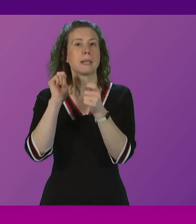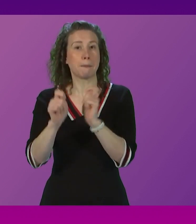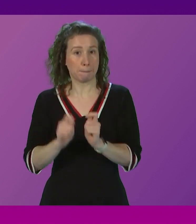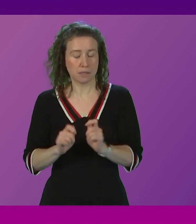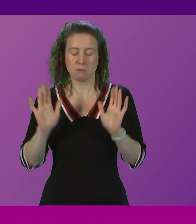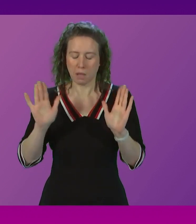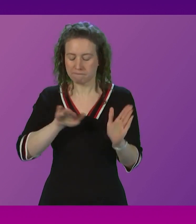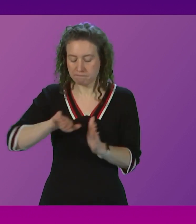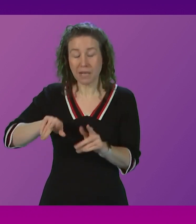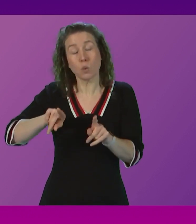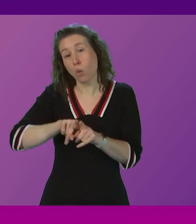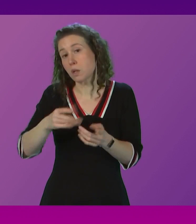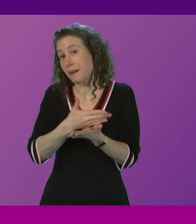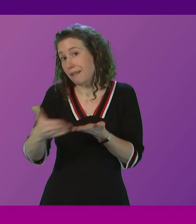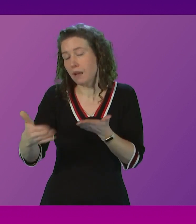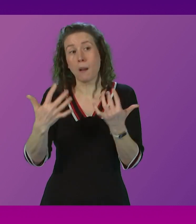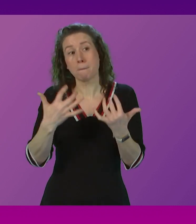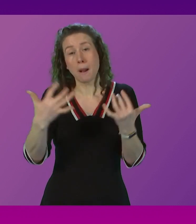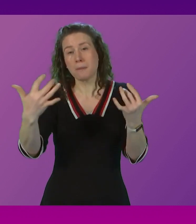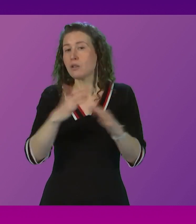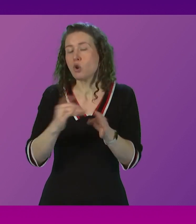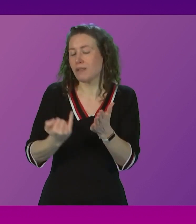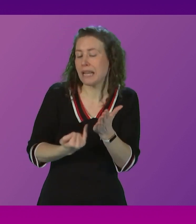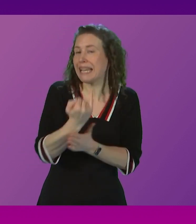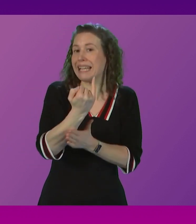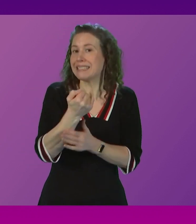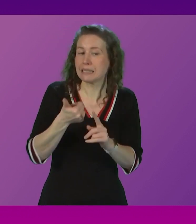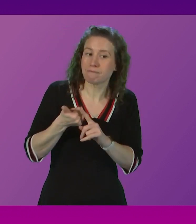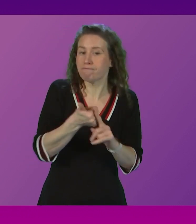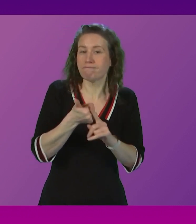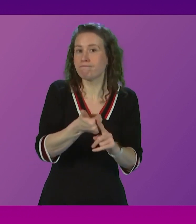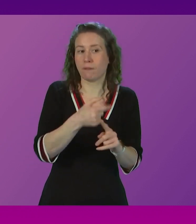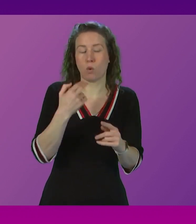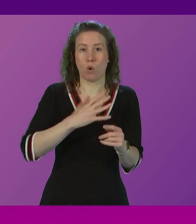Let us also be clear that the public are not against improvements to support trans people; they